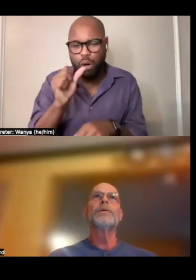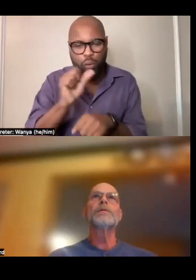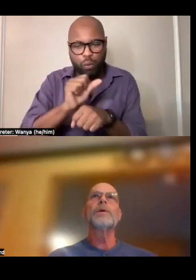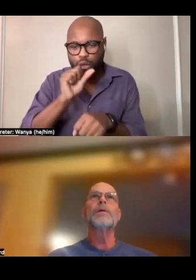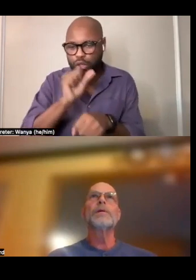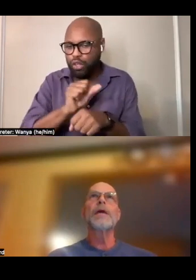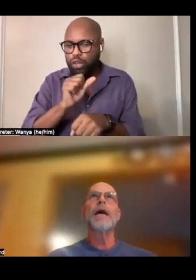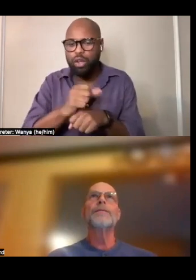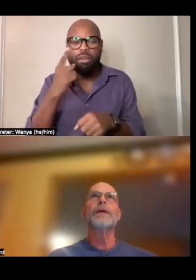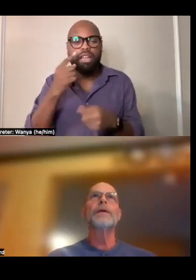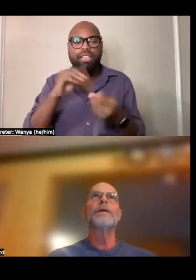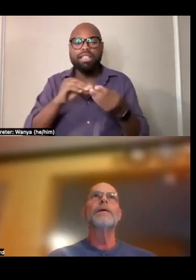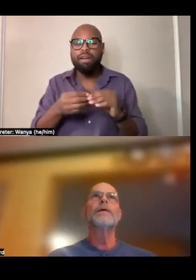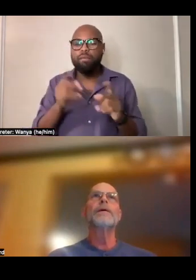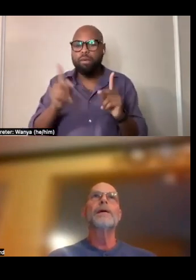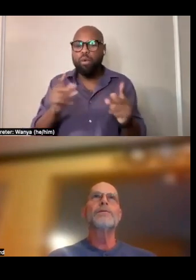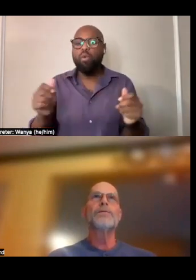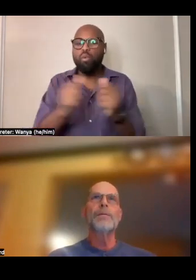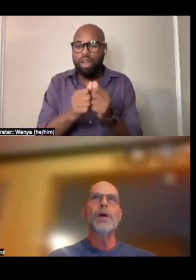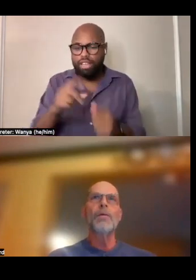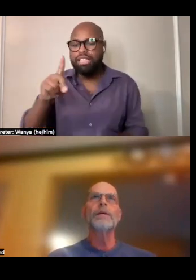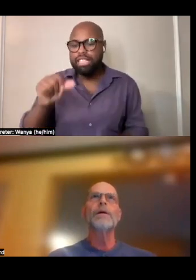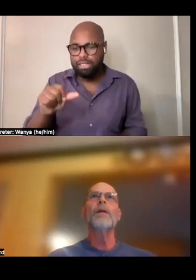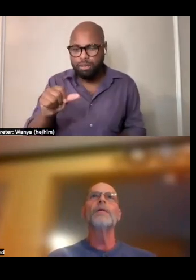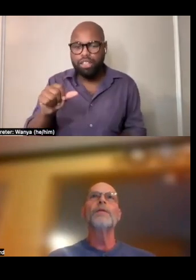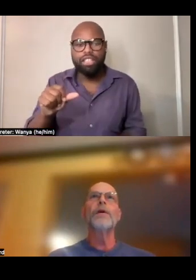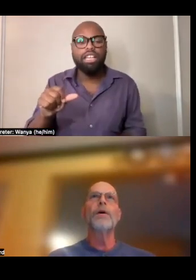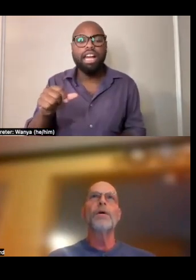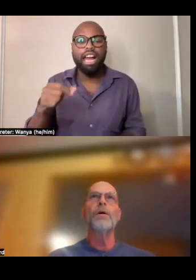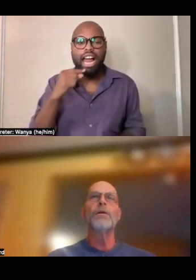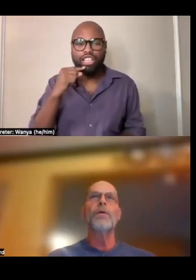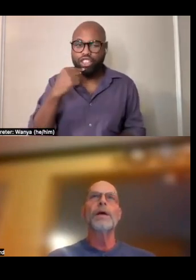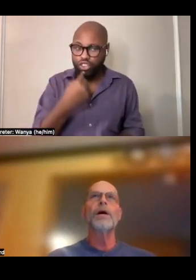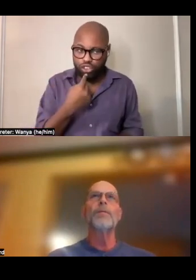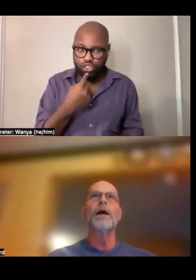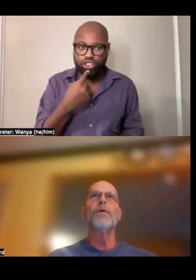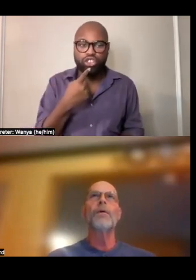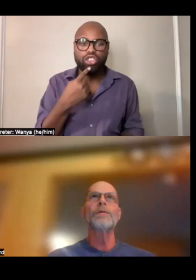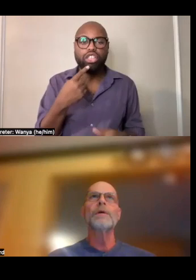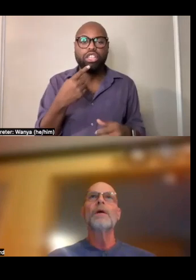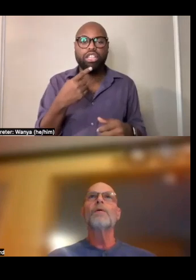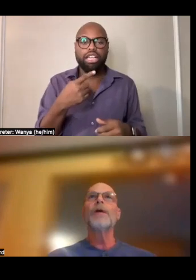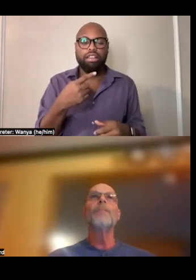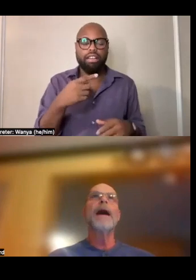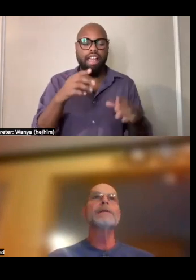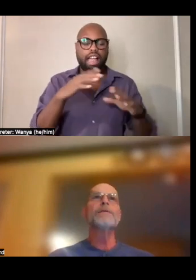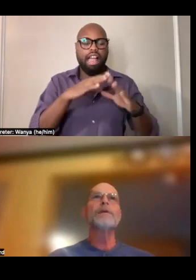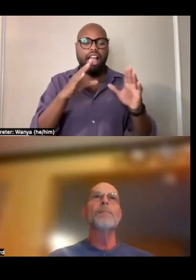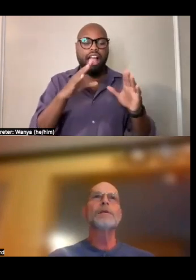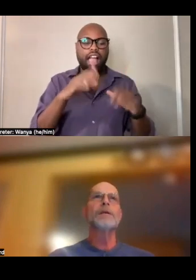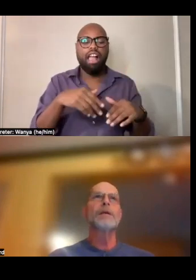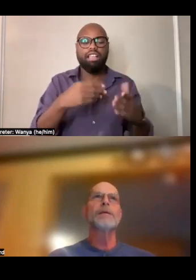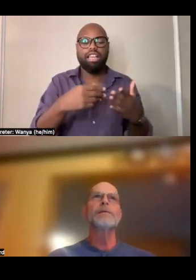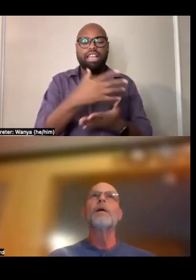disabilities at the extreme low income and very low income levels without massive subsidies